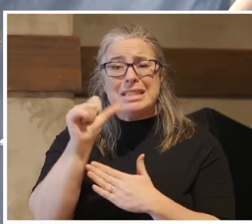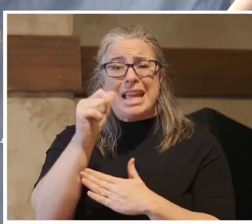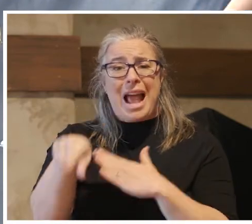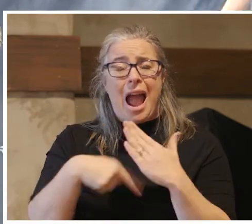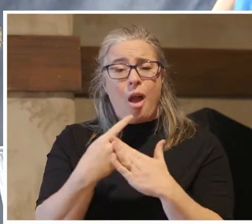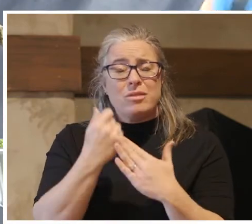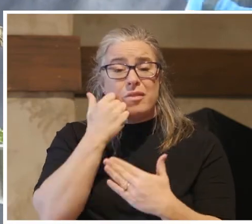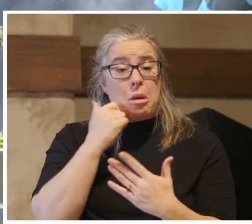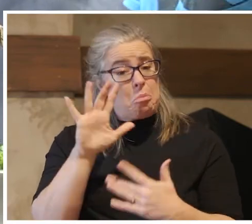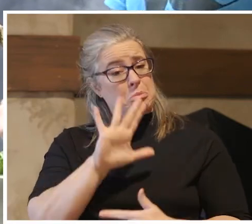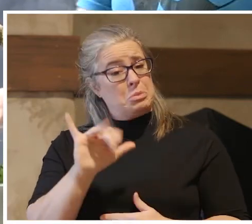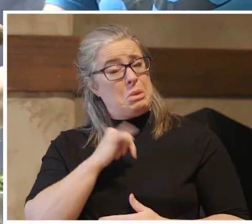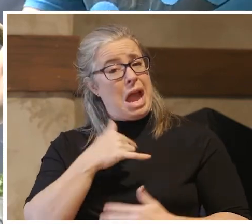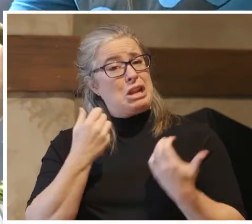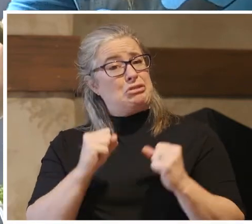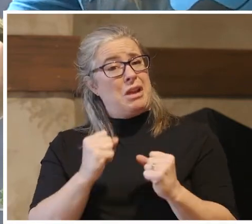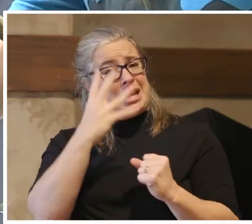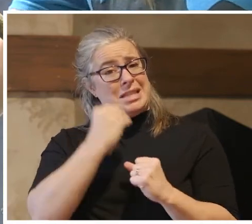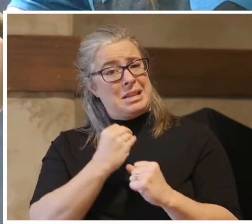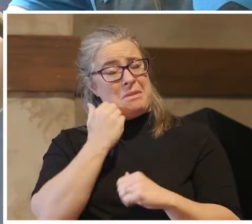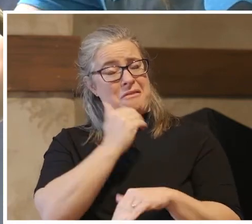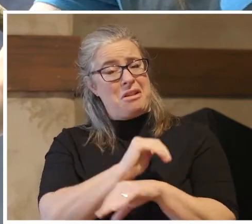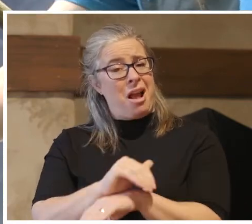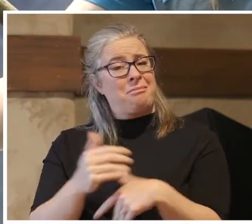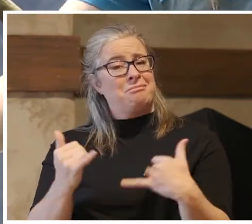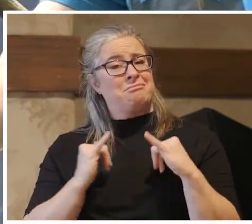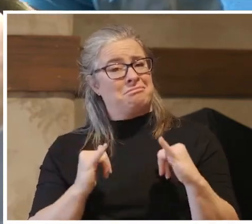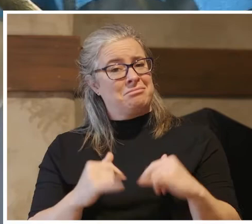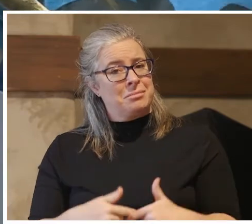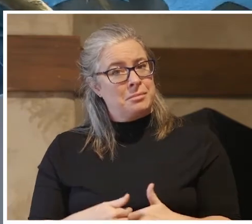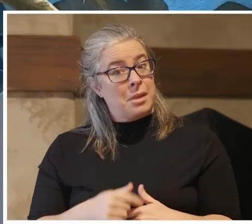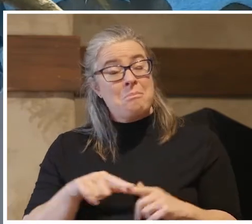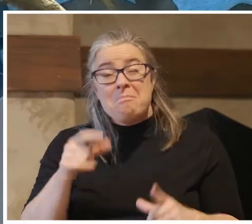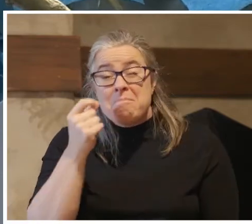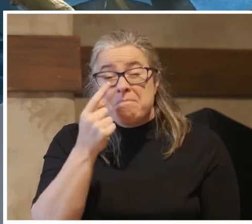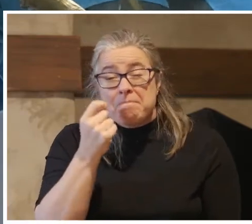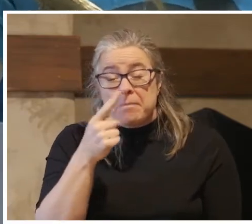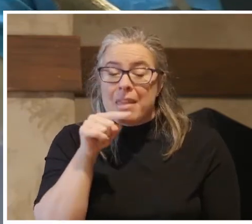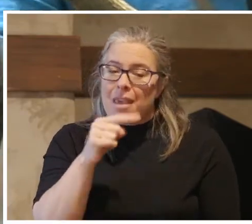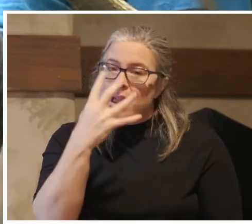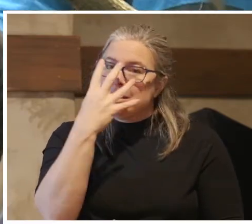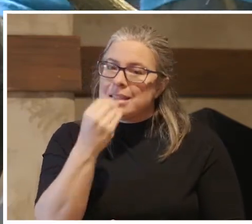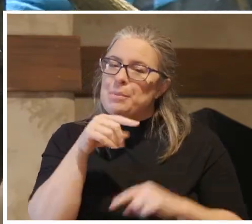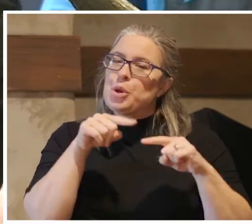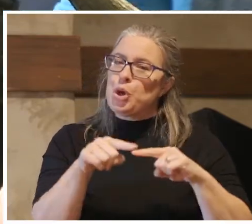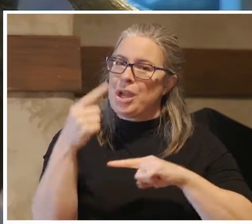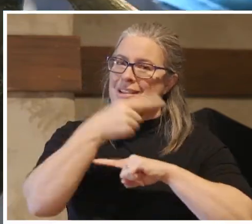That's about what I try to get every night. But the thing is is they sleep during the day